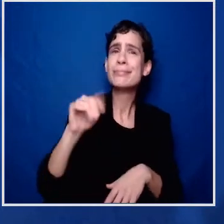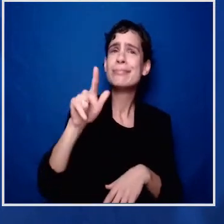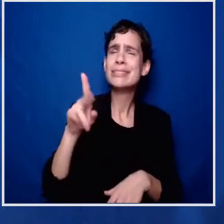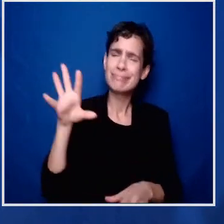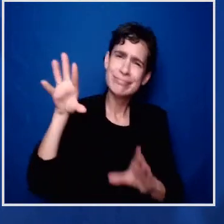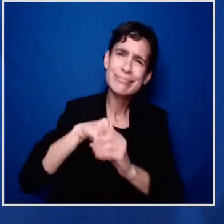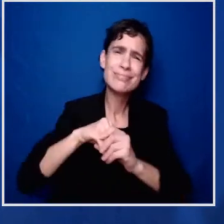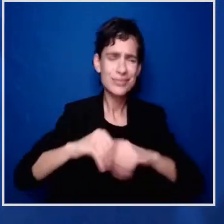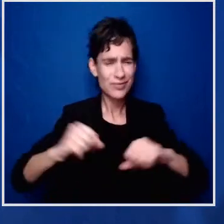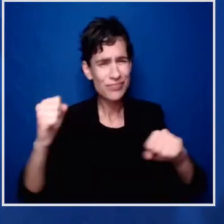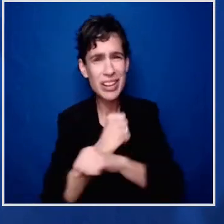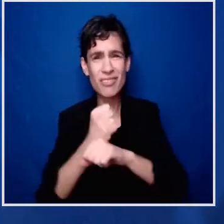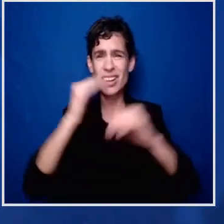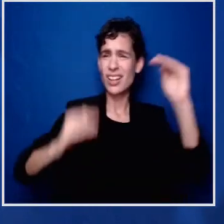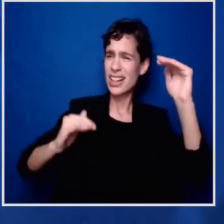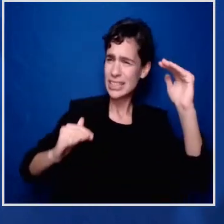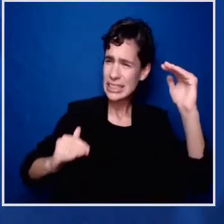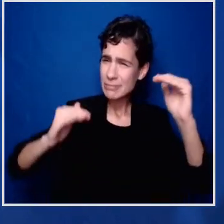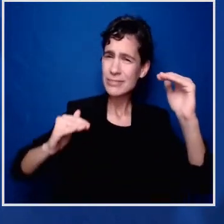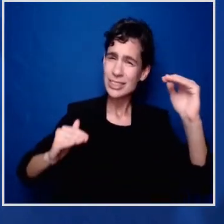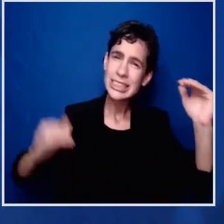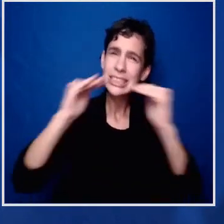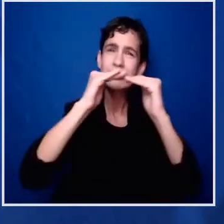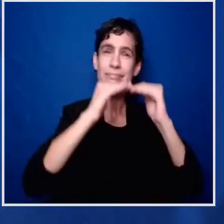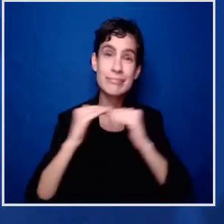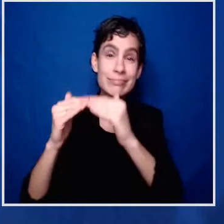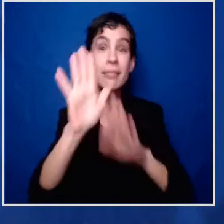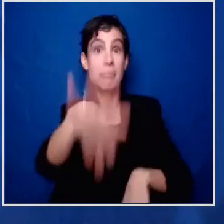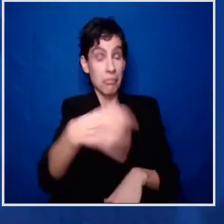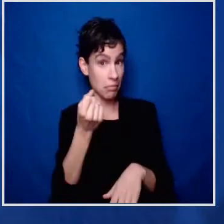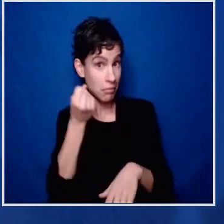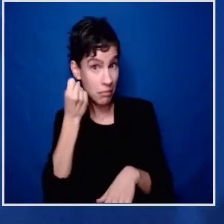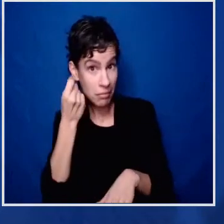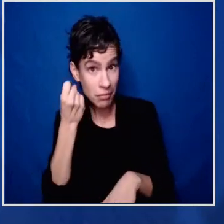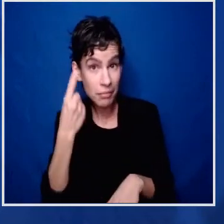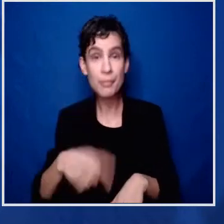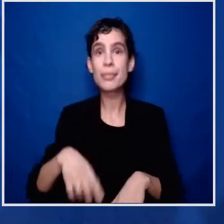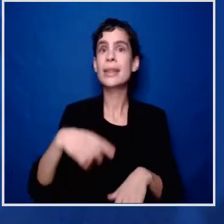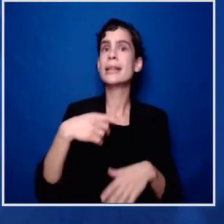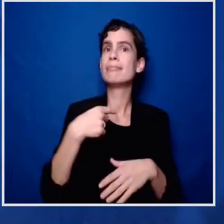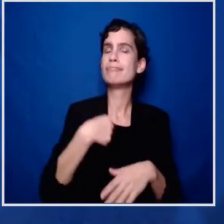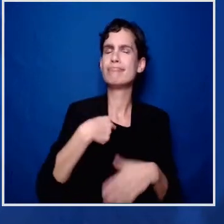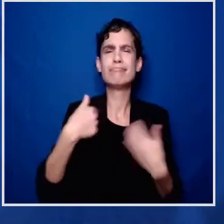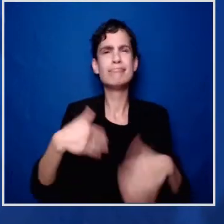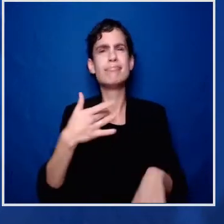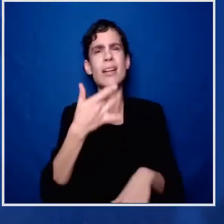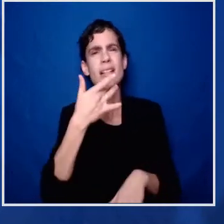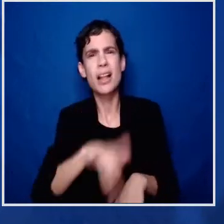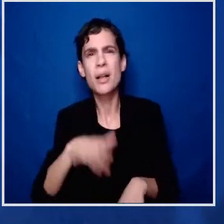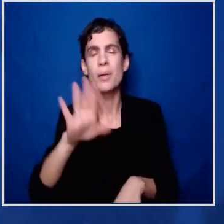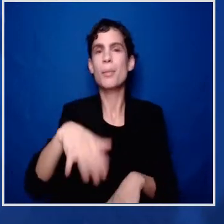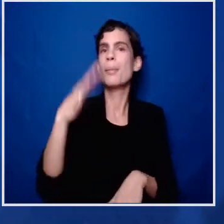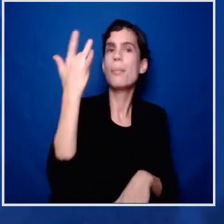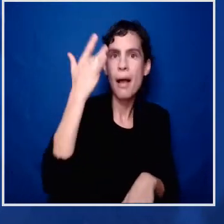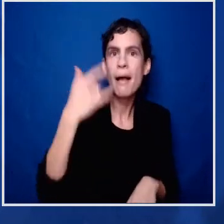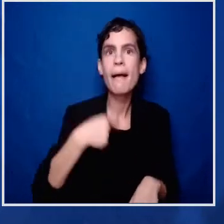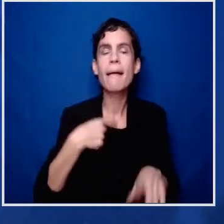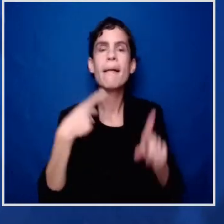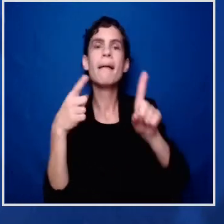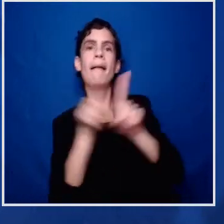JUSTICE AND EQUALITY. IN FACT, IT WAS THE HONOR OF A LIFETIME TO HAVE THE CHANCE TO